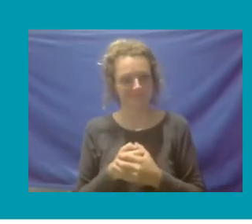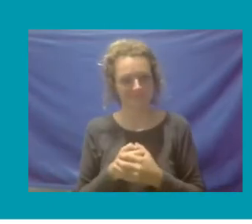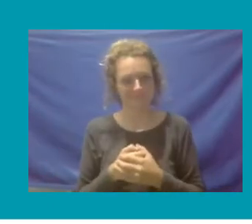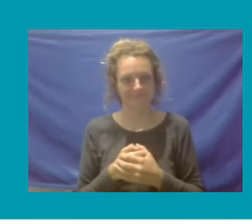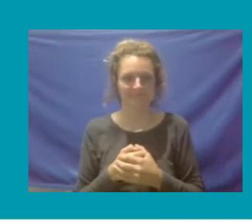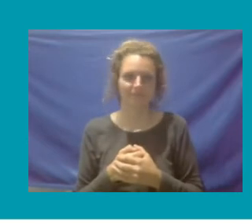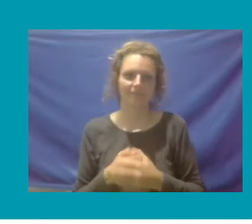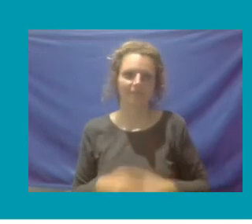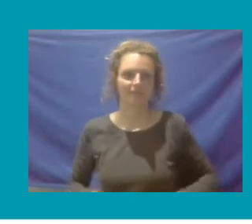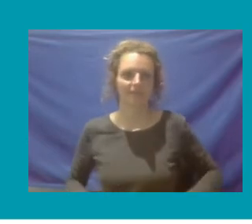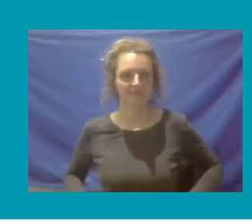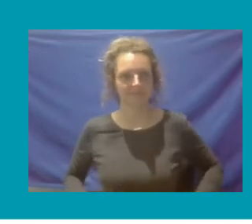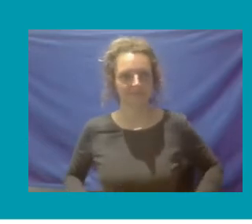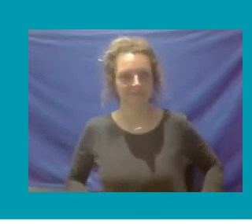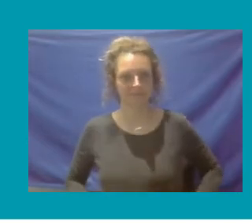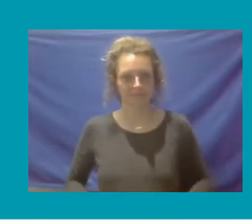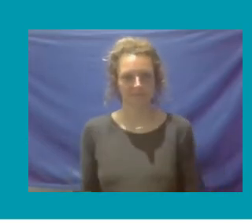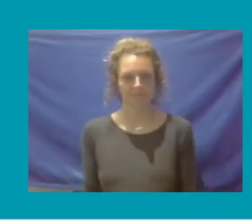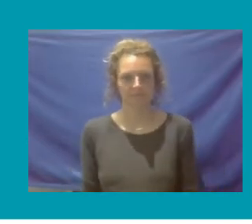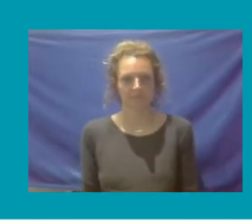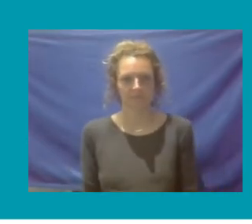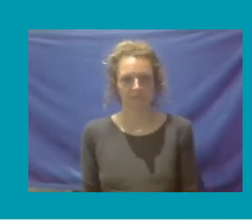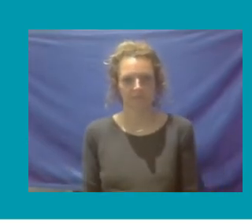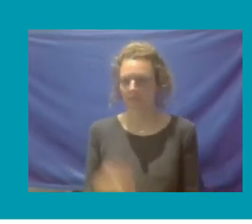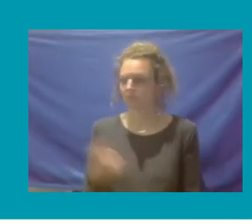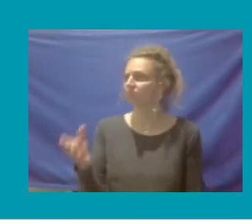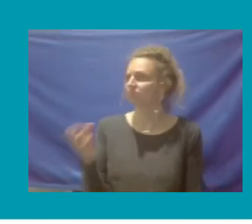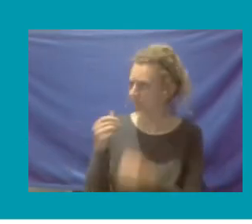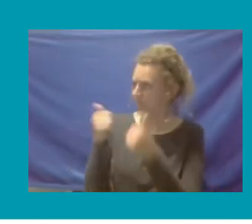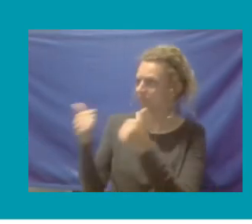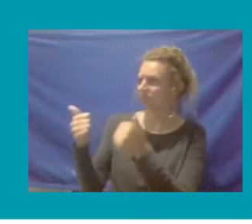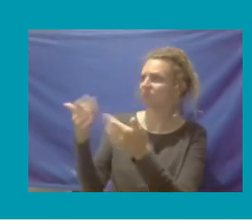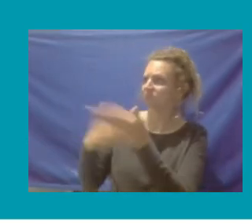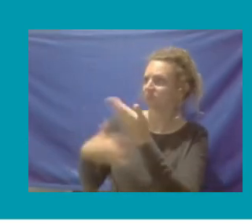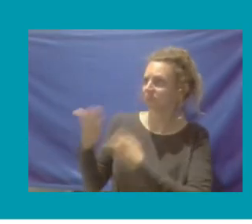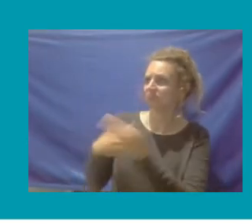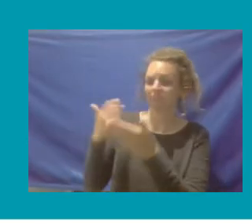I don't know, sounds great an. However within diversity circles I am